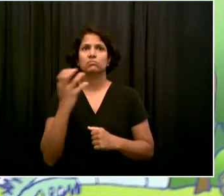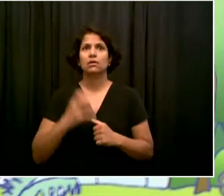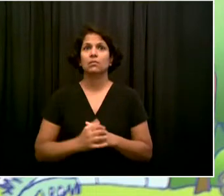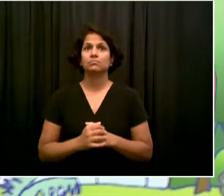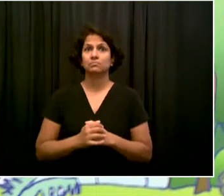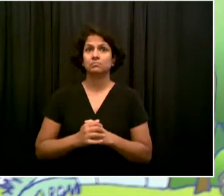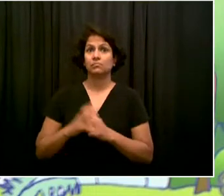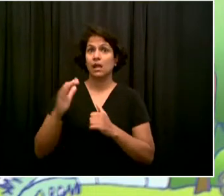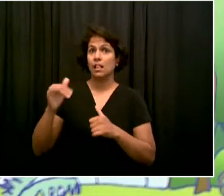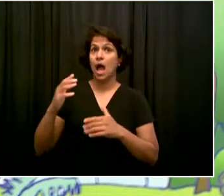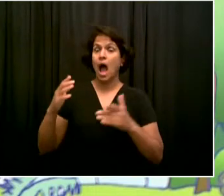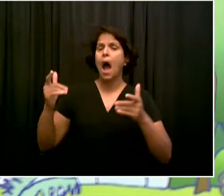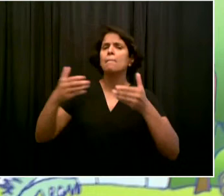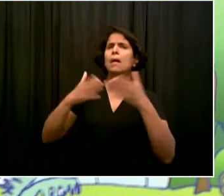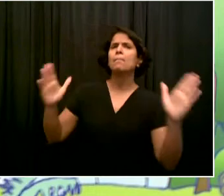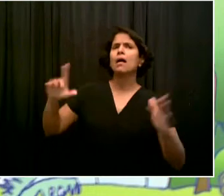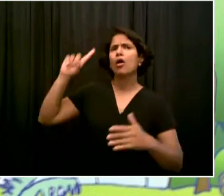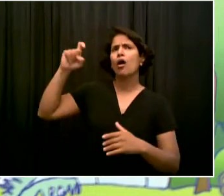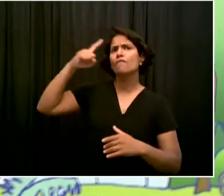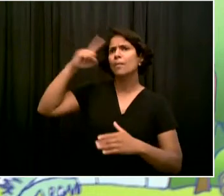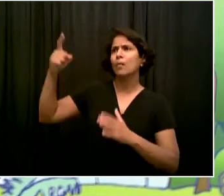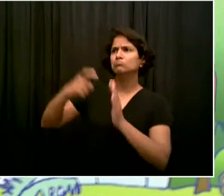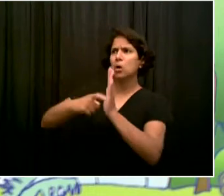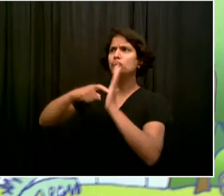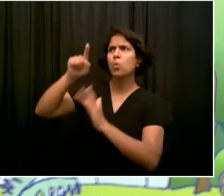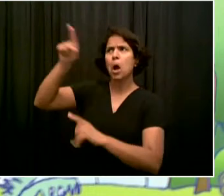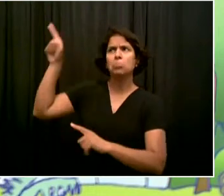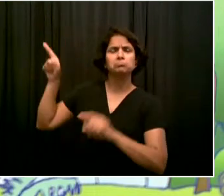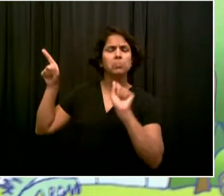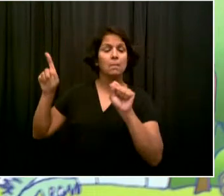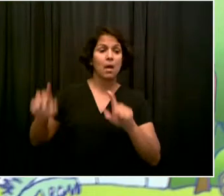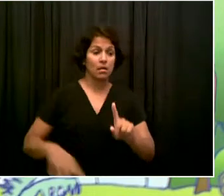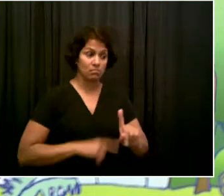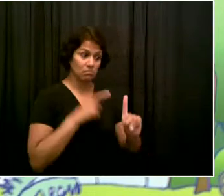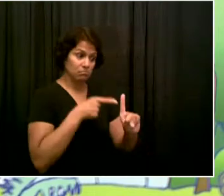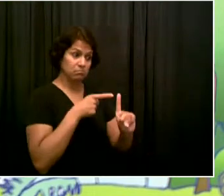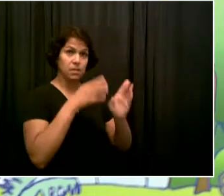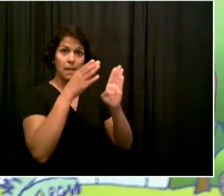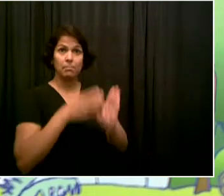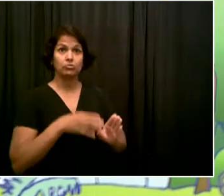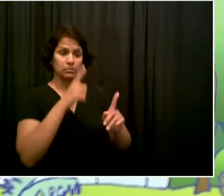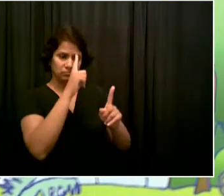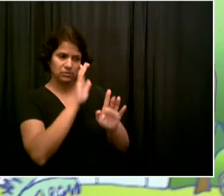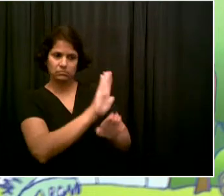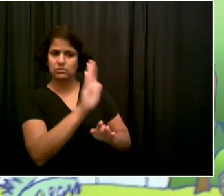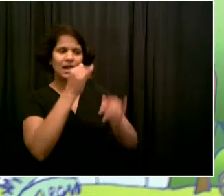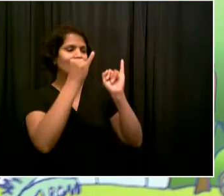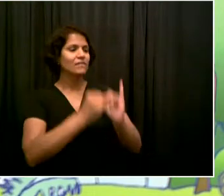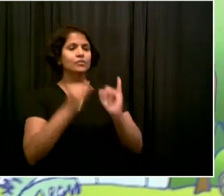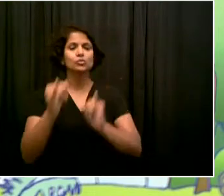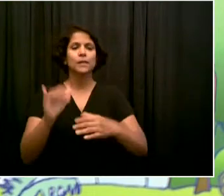LOT. THE RECENT DECISION BY THE DEPARTMENT OF